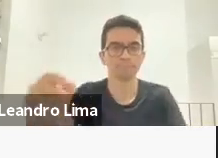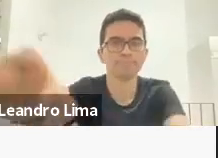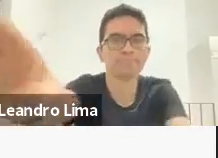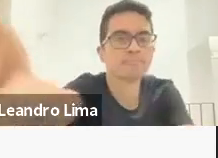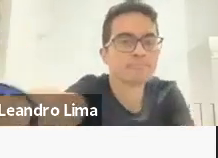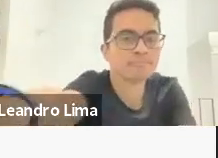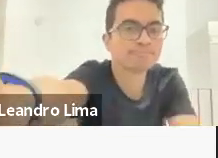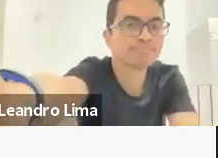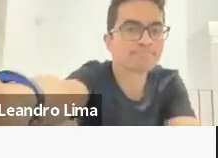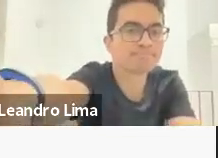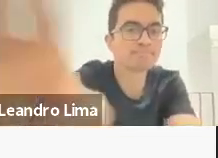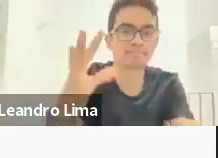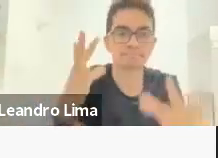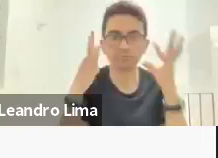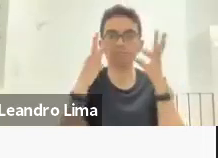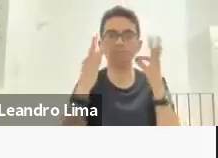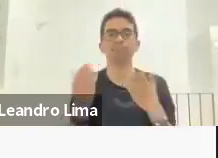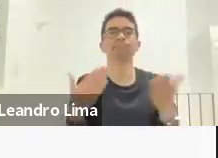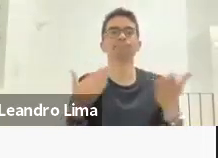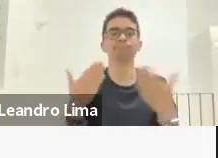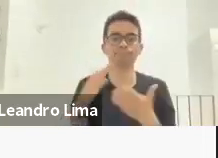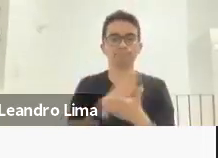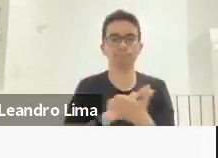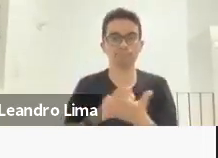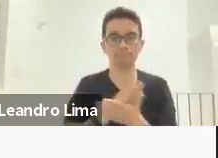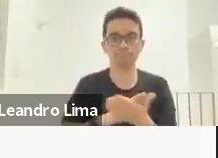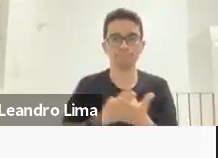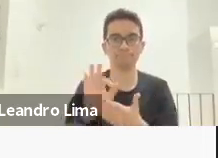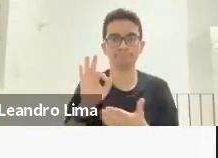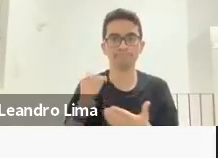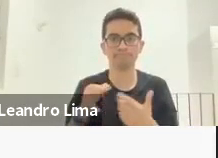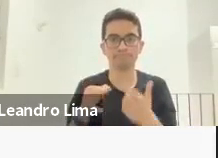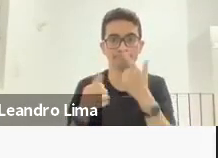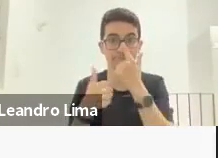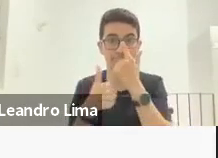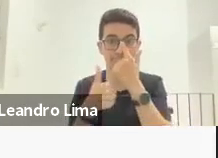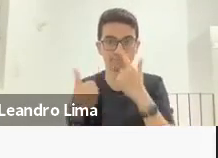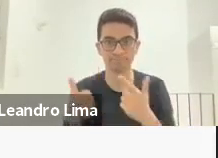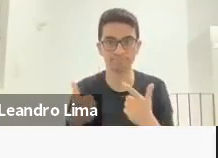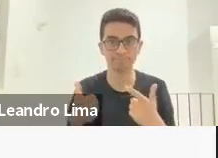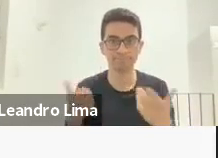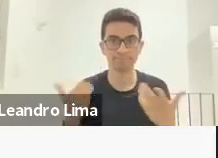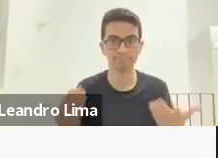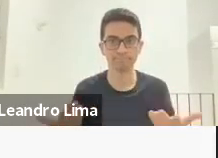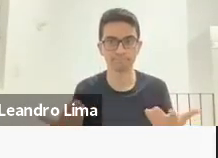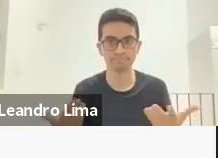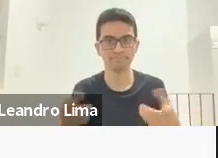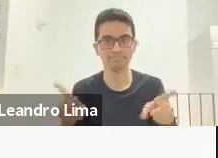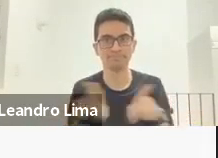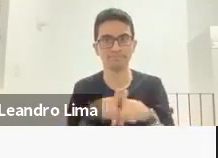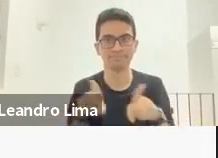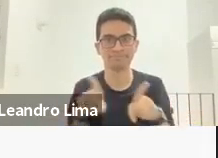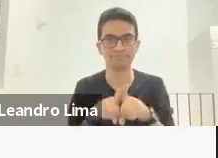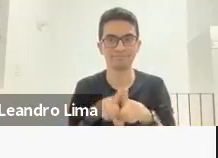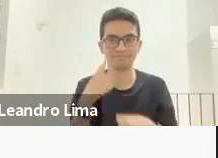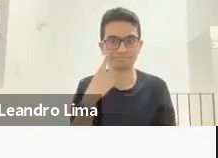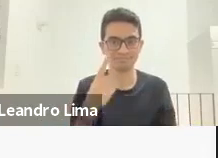repeating the same things that each other. r and no one gets anywhere and no one gets anywhere. And these behind And these behind it all on these behind it all. I'm convinced.